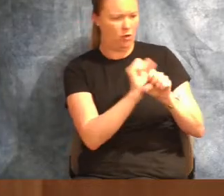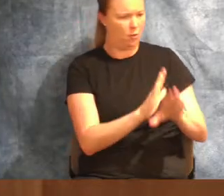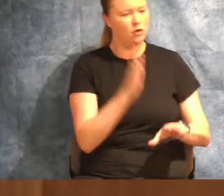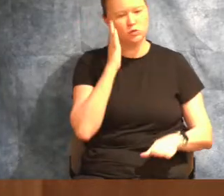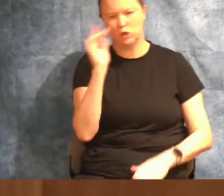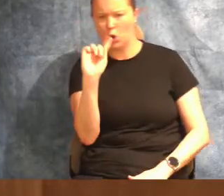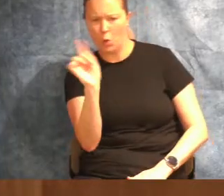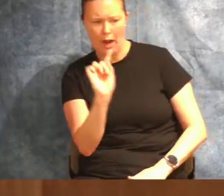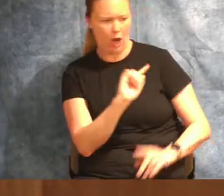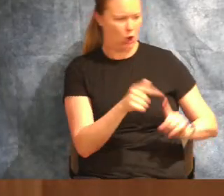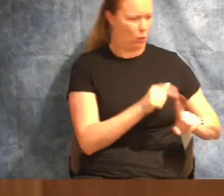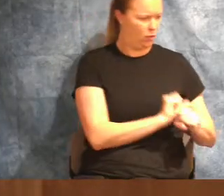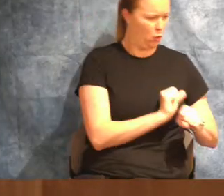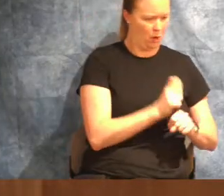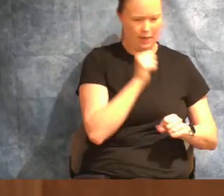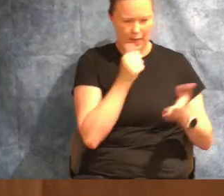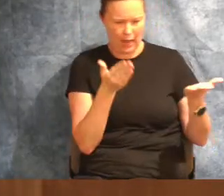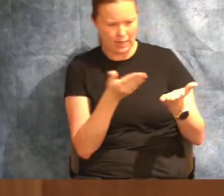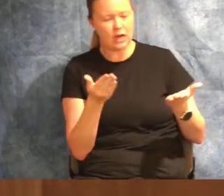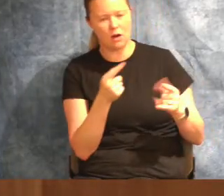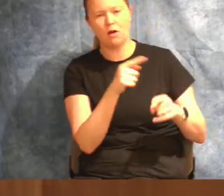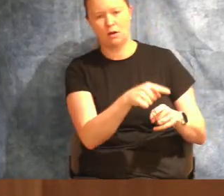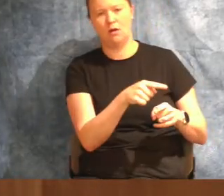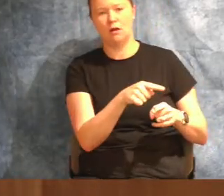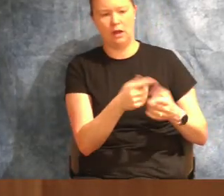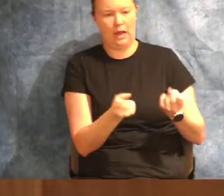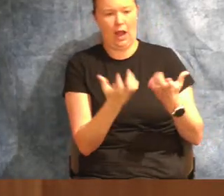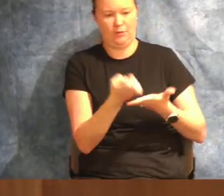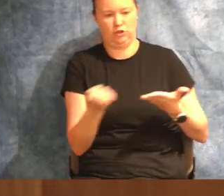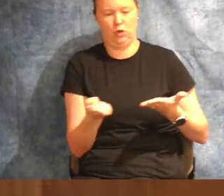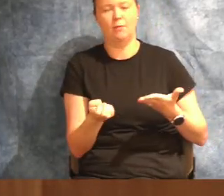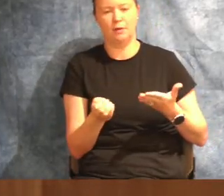when they're working, not here, and then just county equipment, so we can recover that when